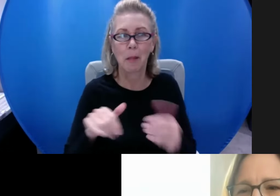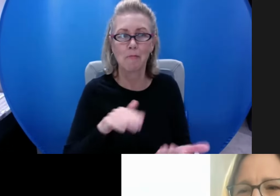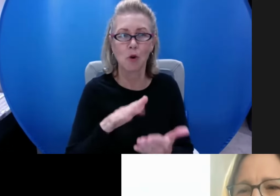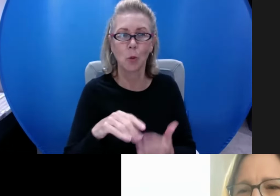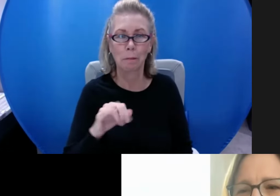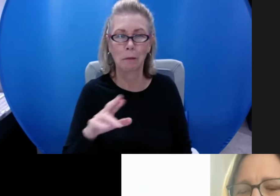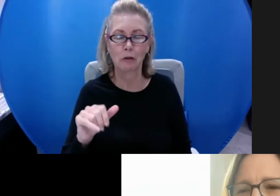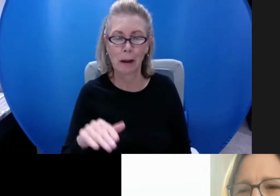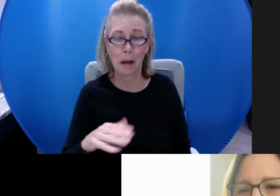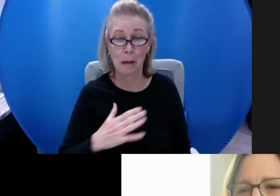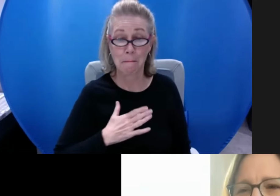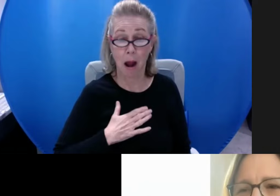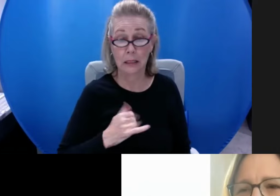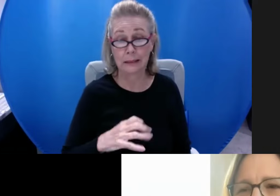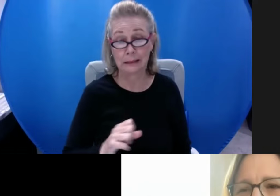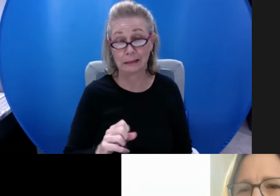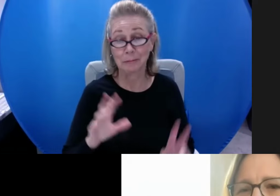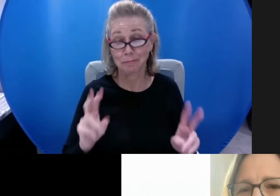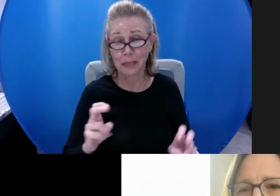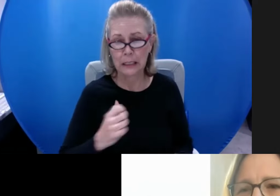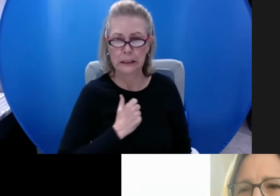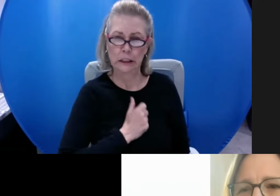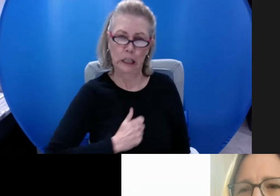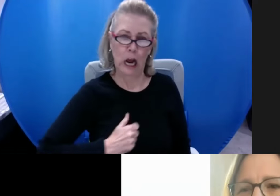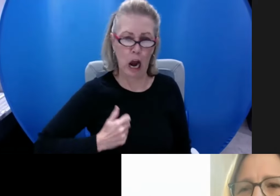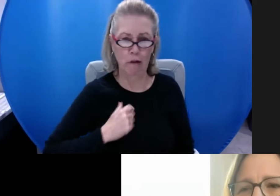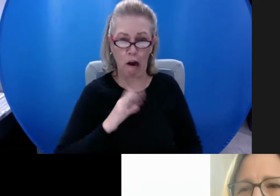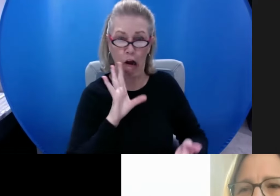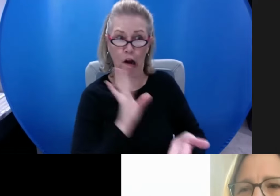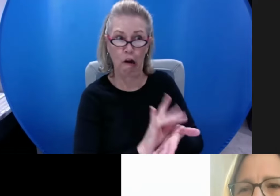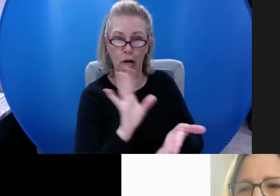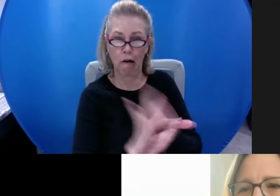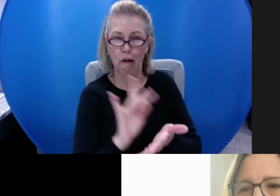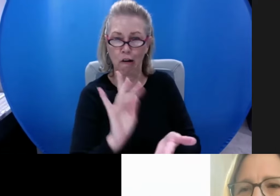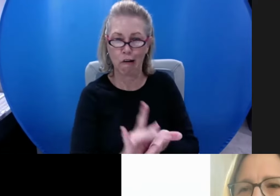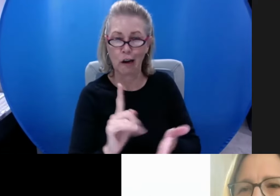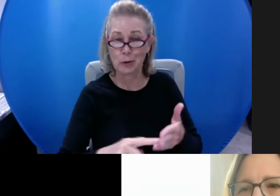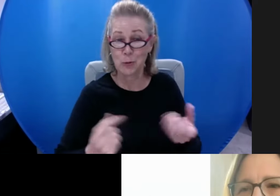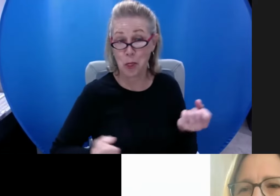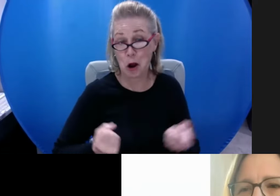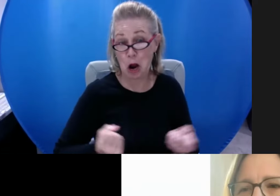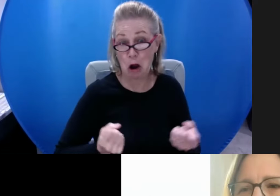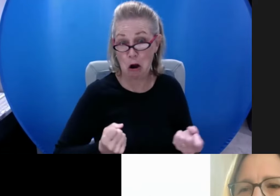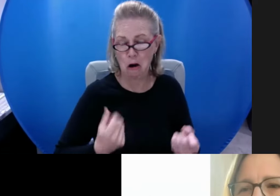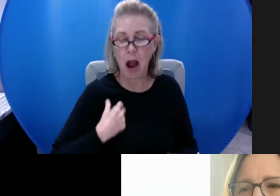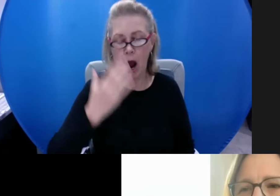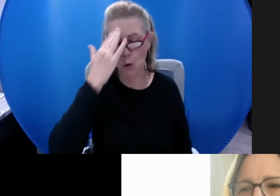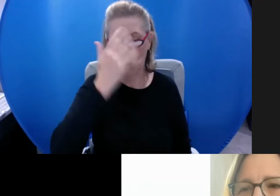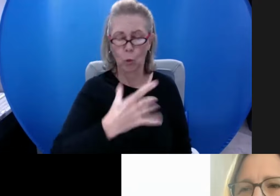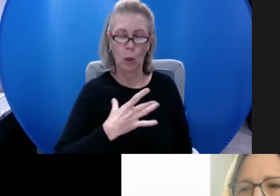Sorry, I've stuck those stickers to the car. I know how you like it clean, boring